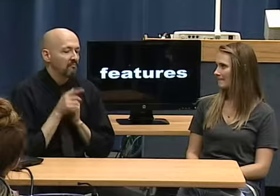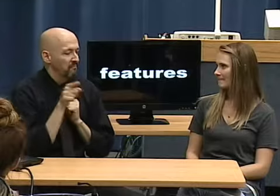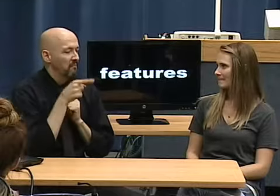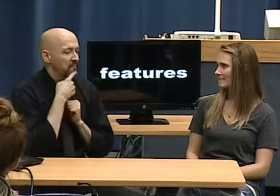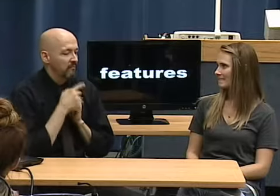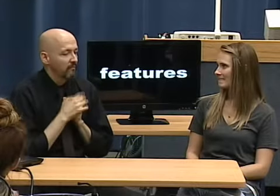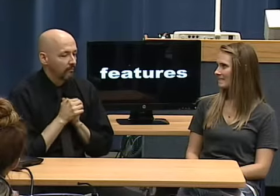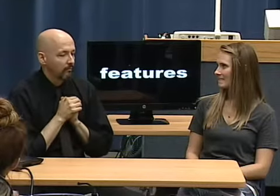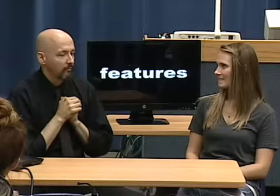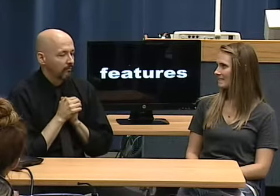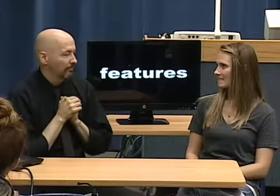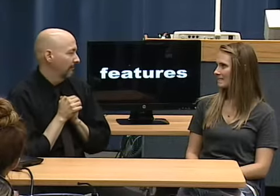He said,